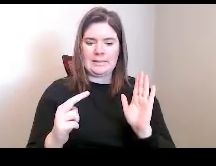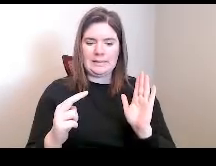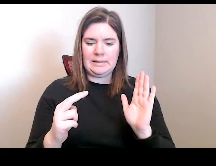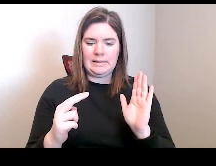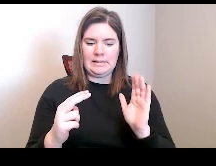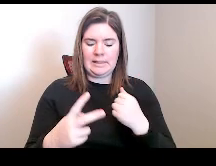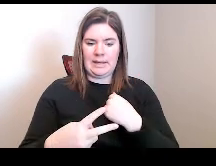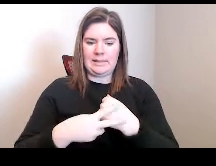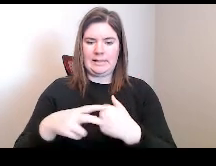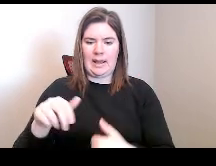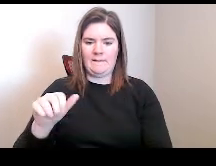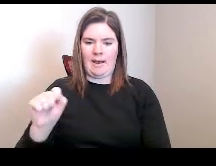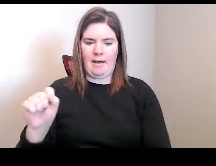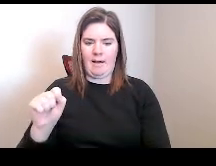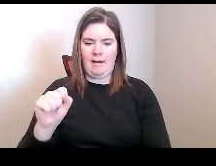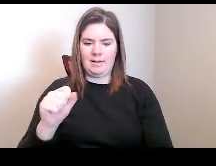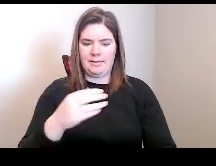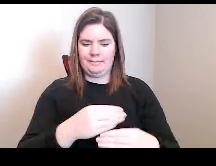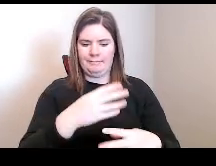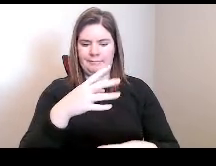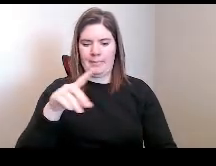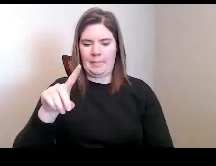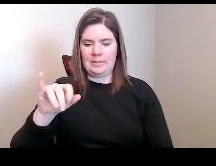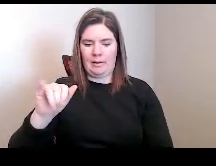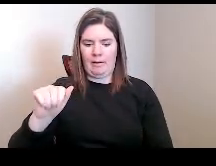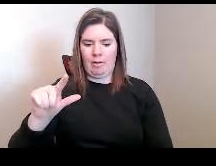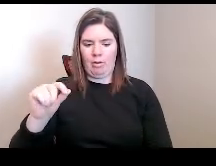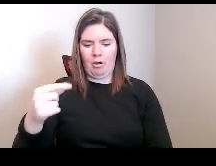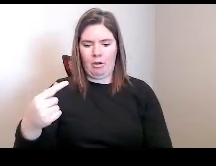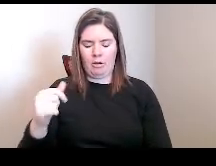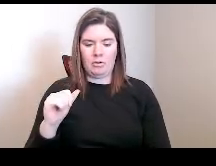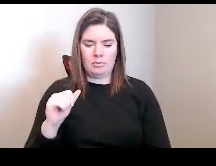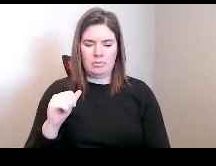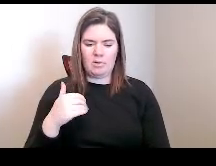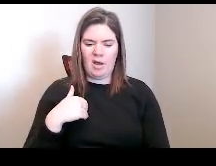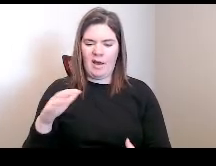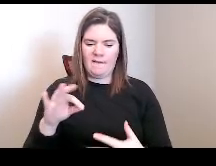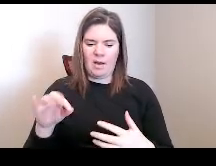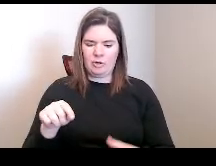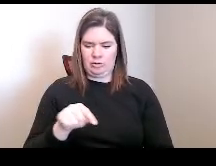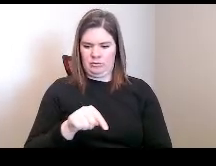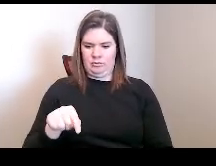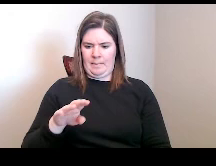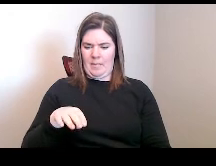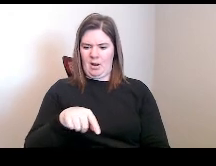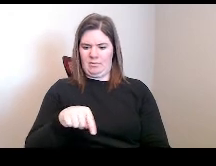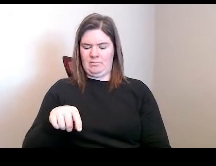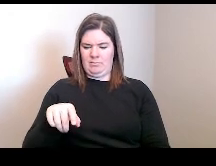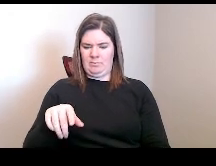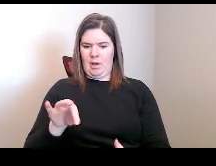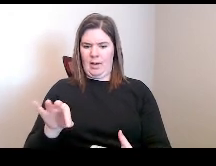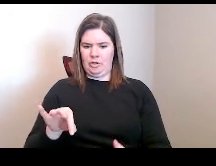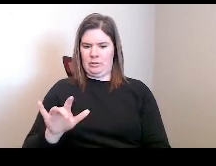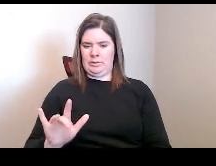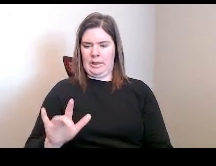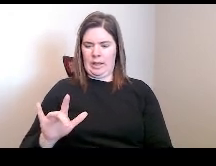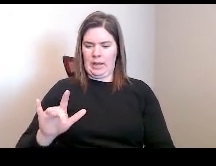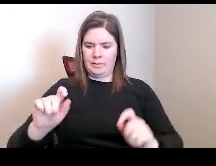I've got some, some options here. There's a button that says options. I'm going to click on that and that's what I want to focus on.